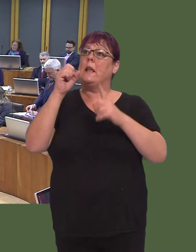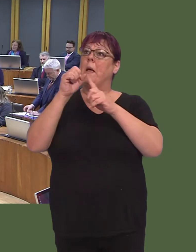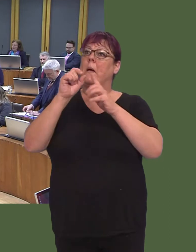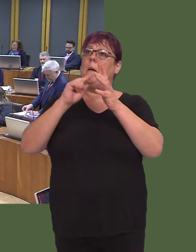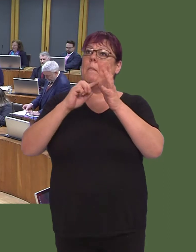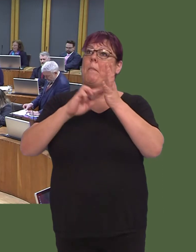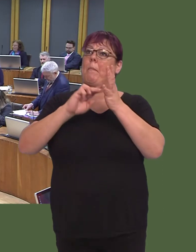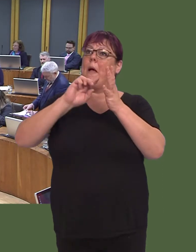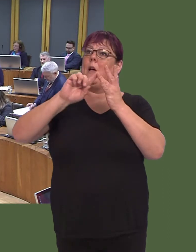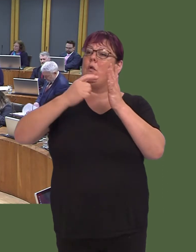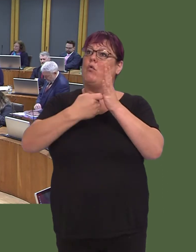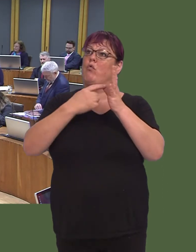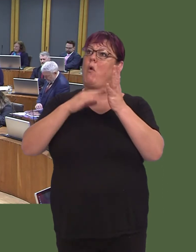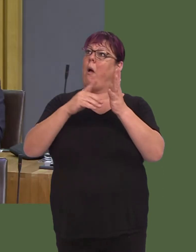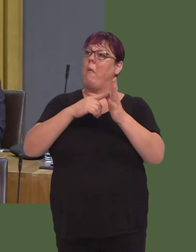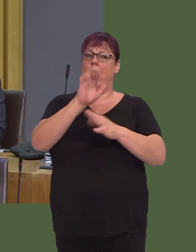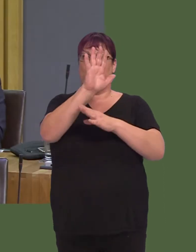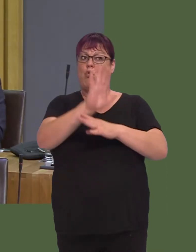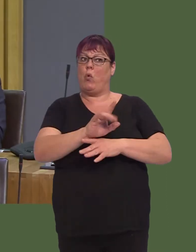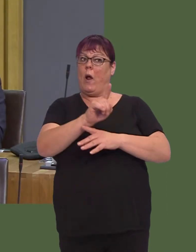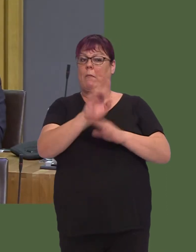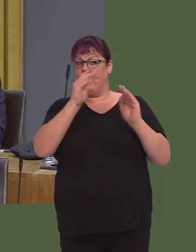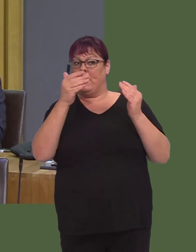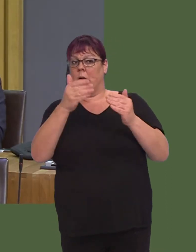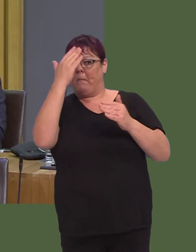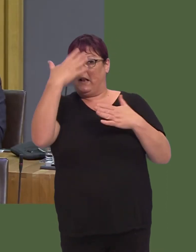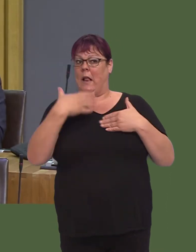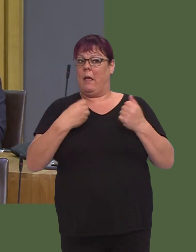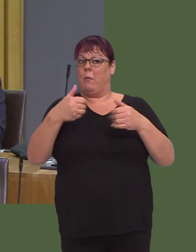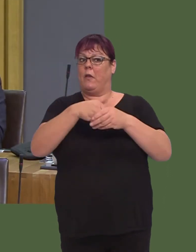the recent Panaroma programme on mental health provision for young people, I was inundated